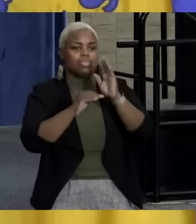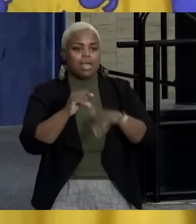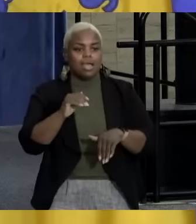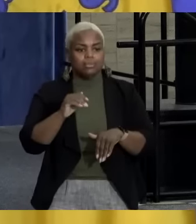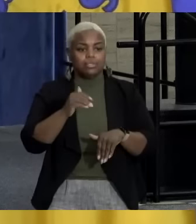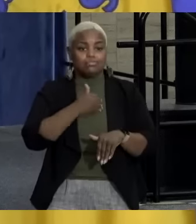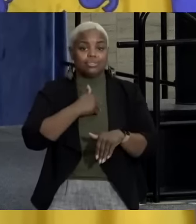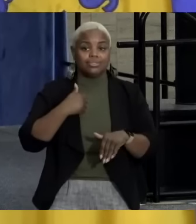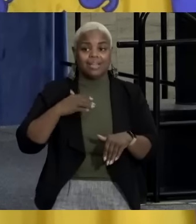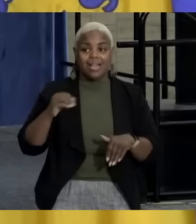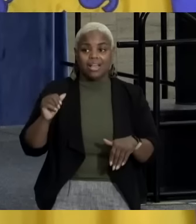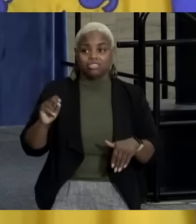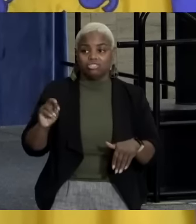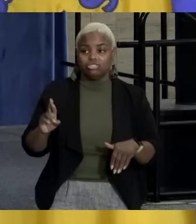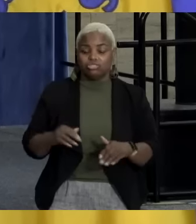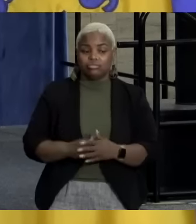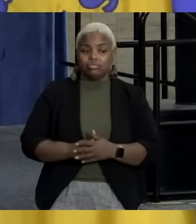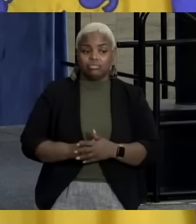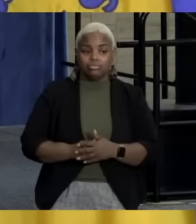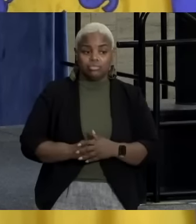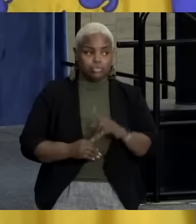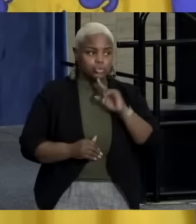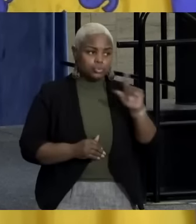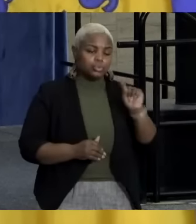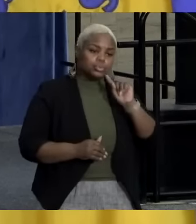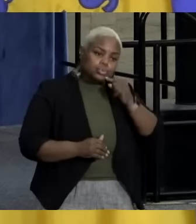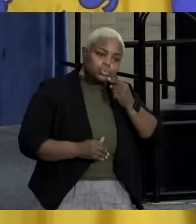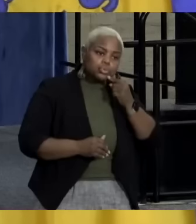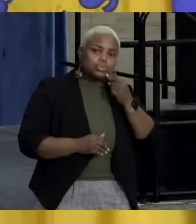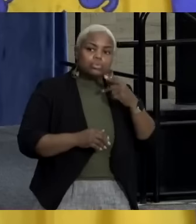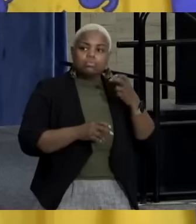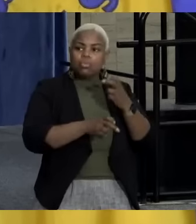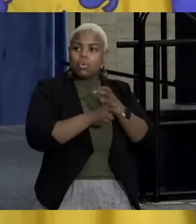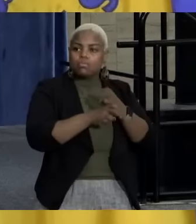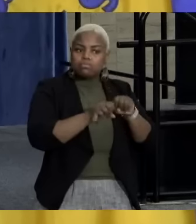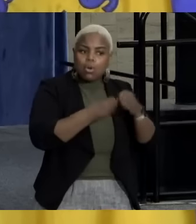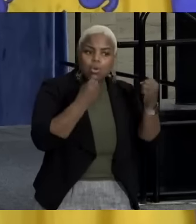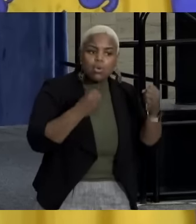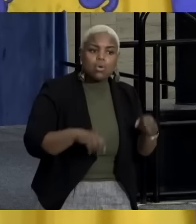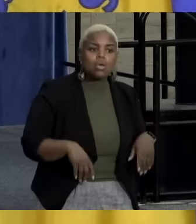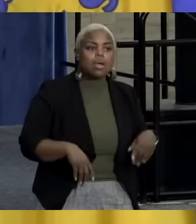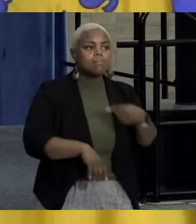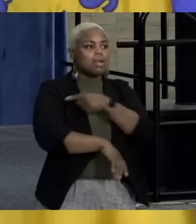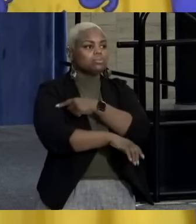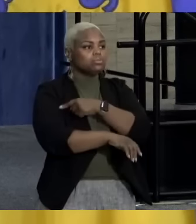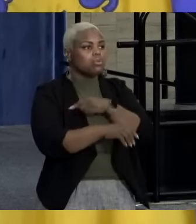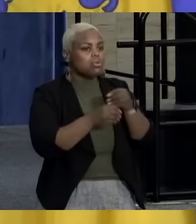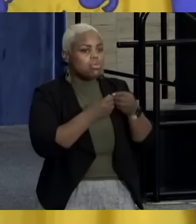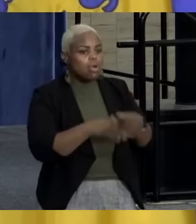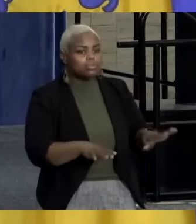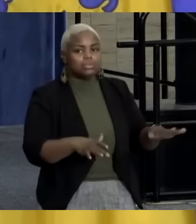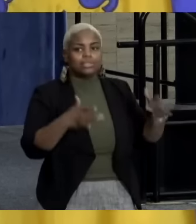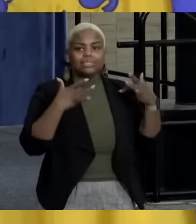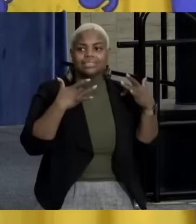from debilitating bone fractures, muscle loss, depression, and metabolic disease.